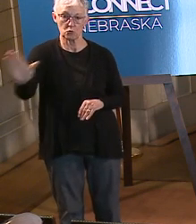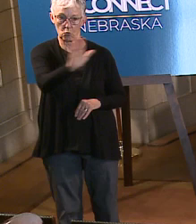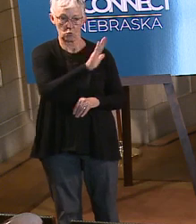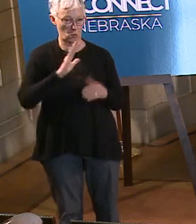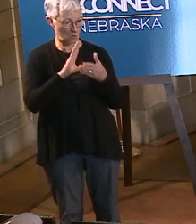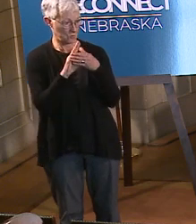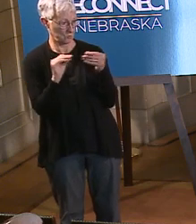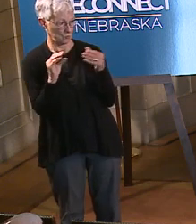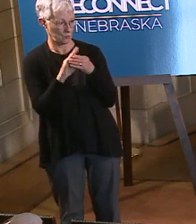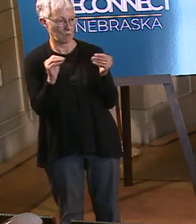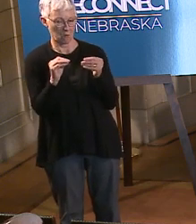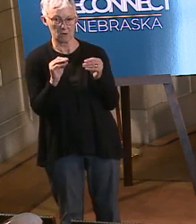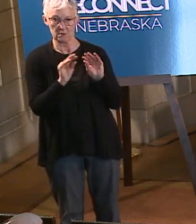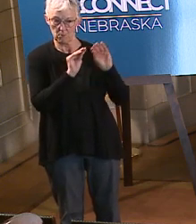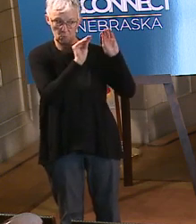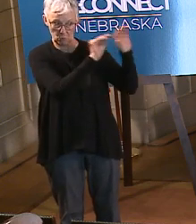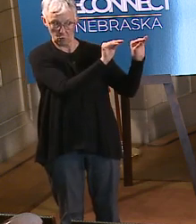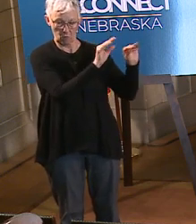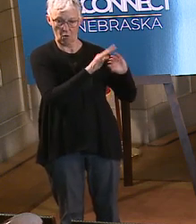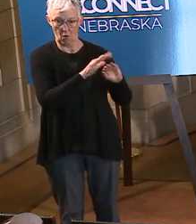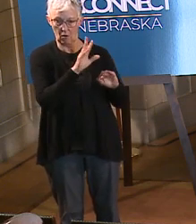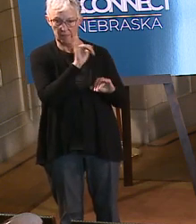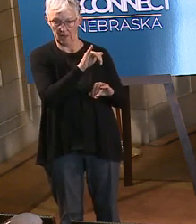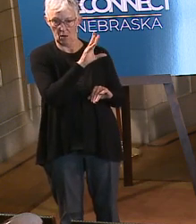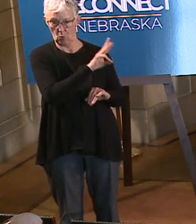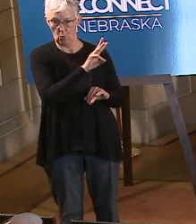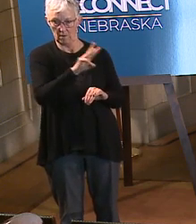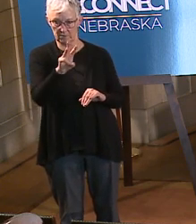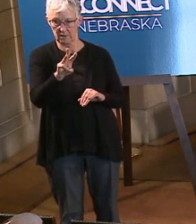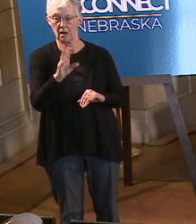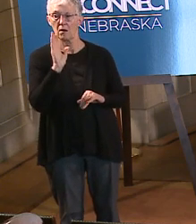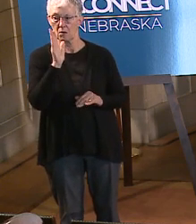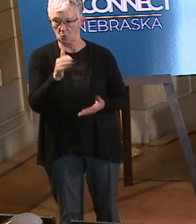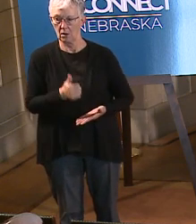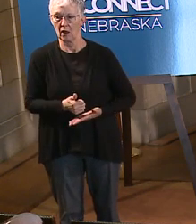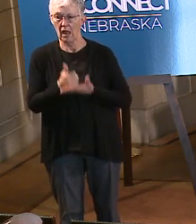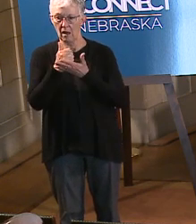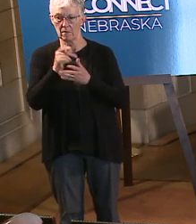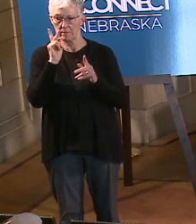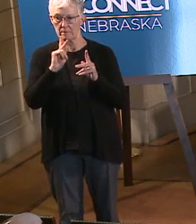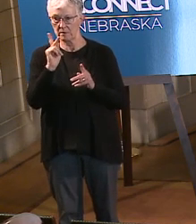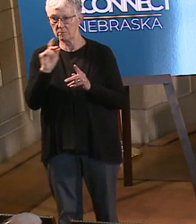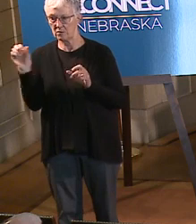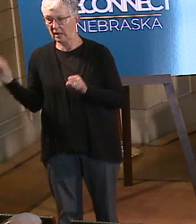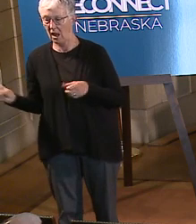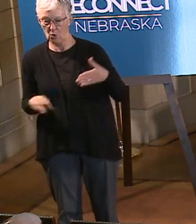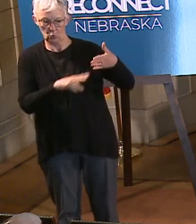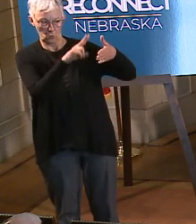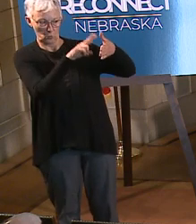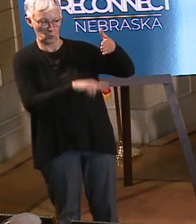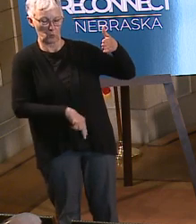DURING THIS ROUGH TIME. YOUR STORIES WILL HELP US